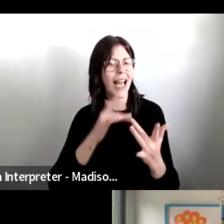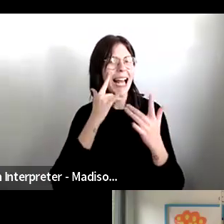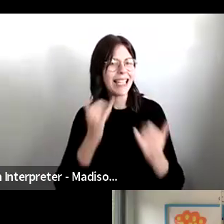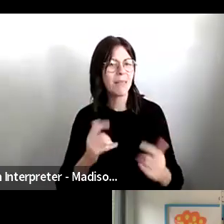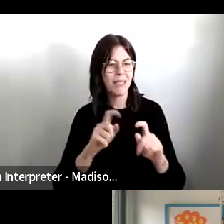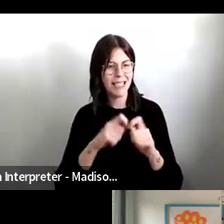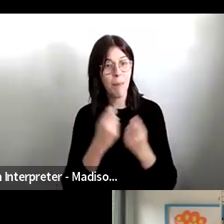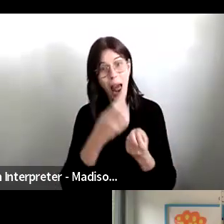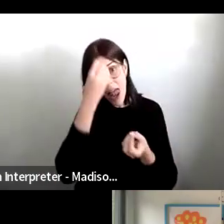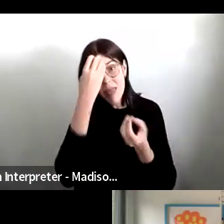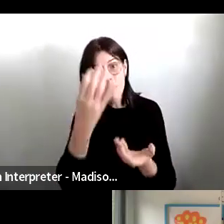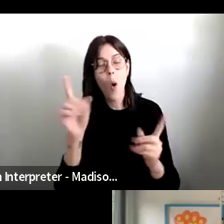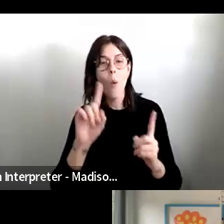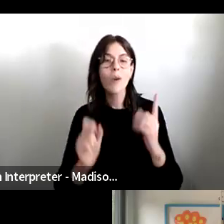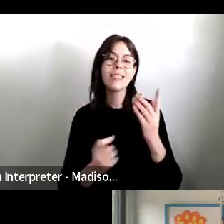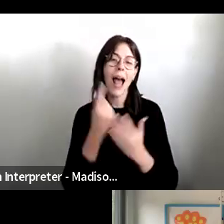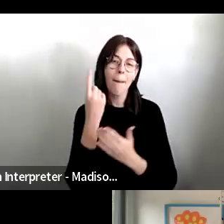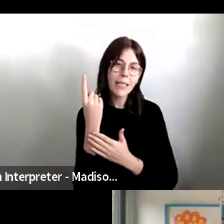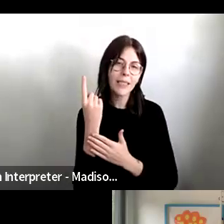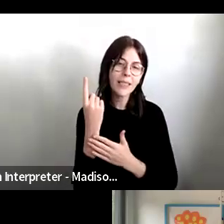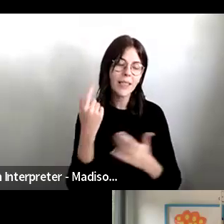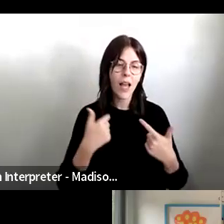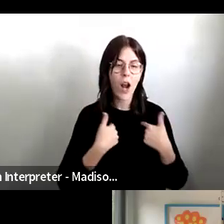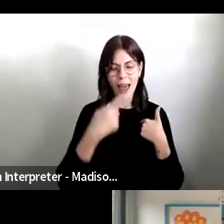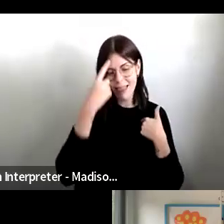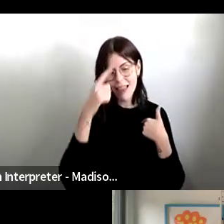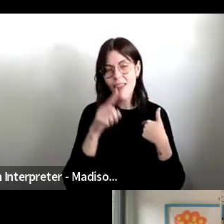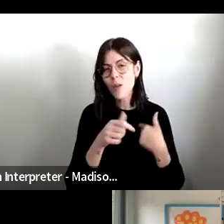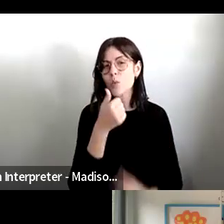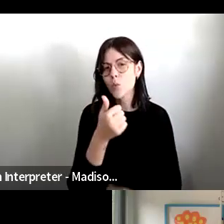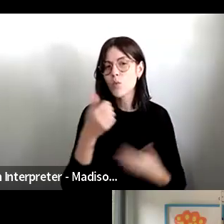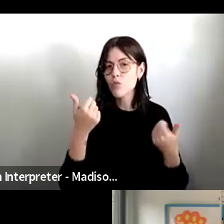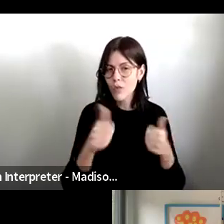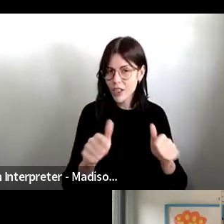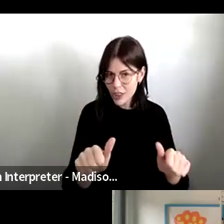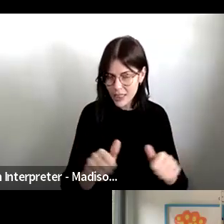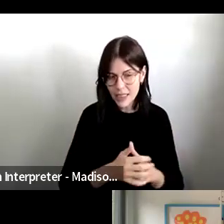what's going on as well, and I think that's been a really good - and the assessment team has been